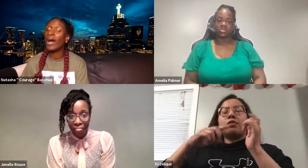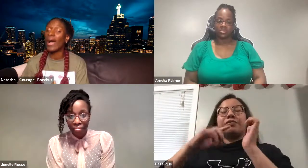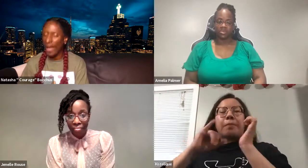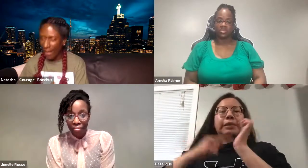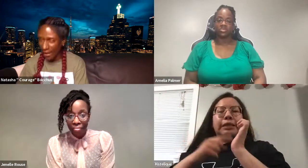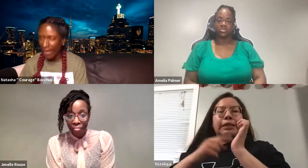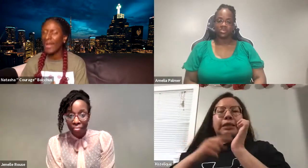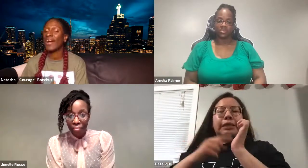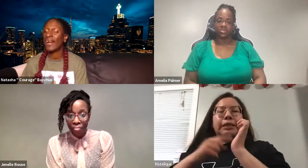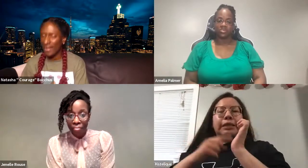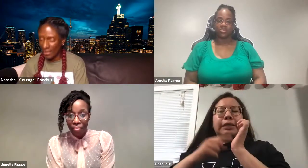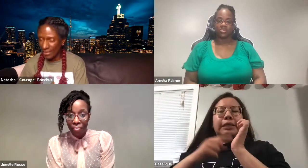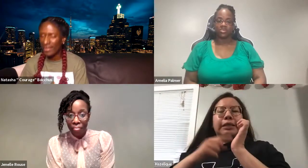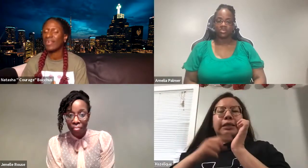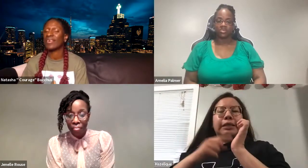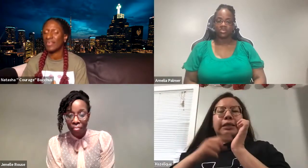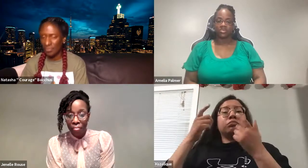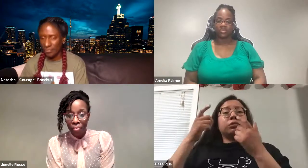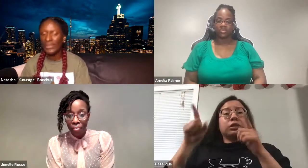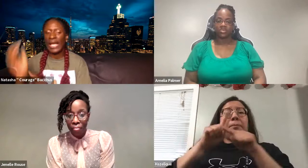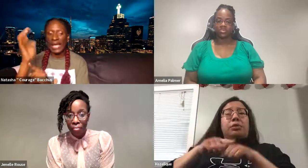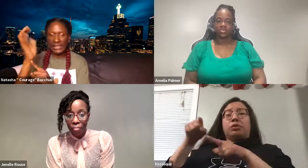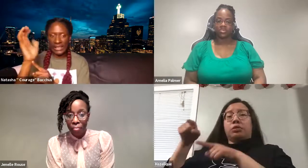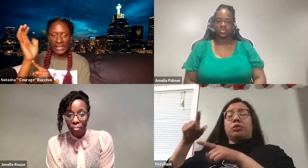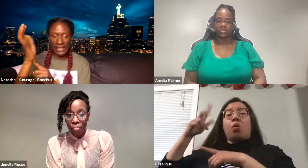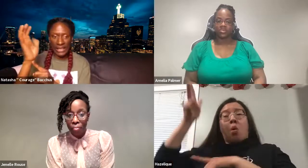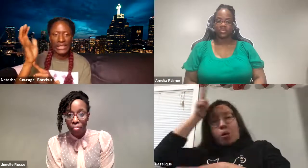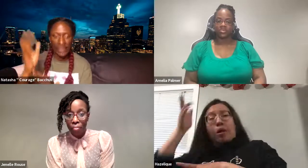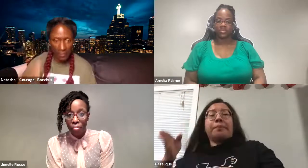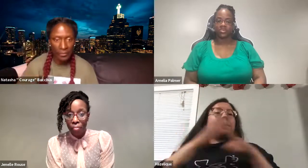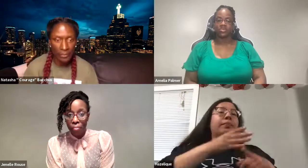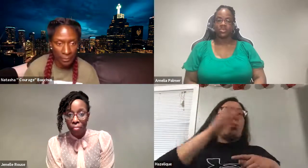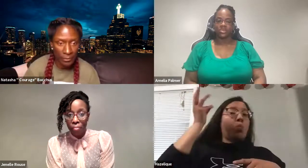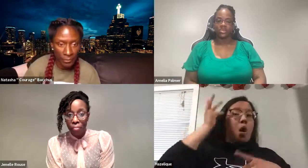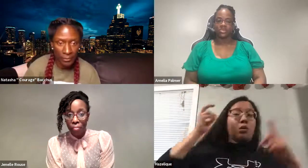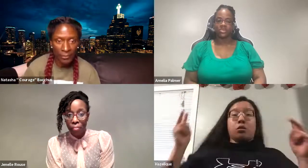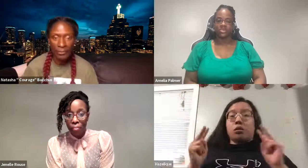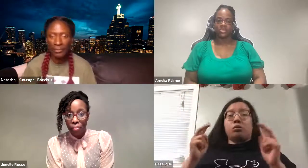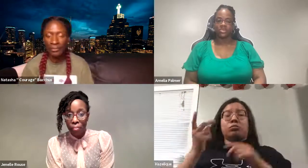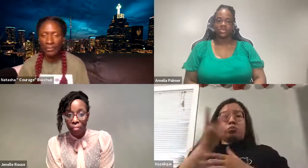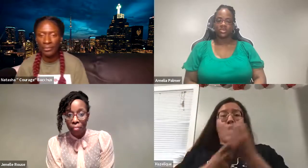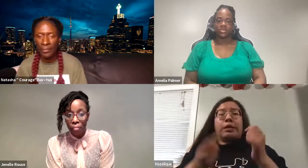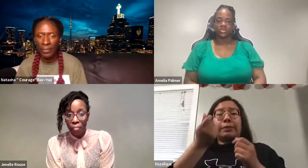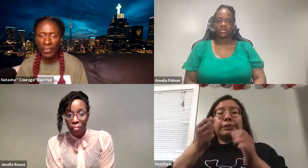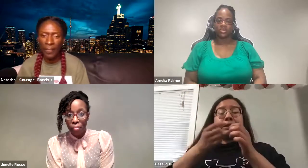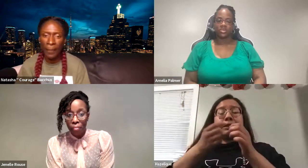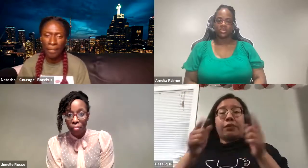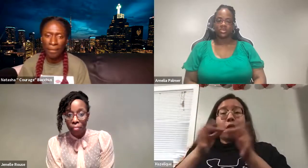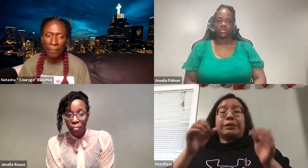quite similar, but their accents are different and you know oneida versus mohawk --they can